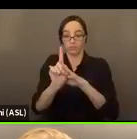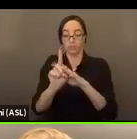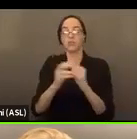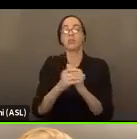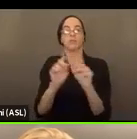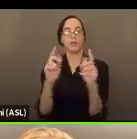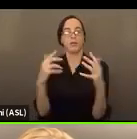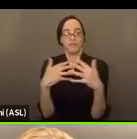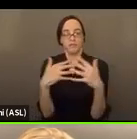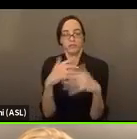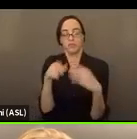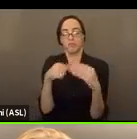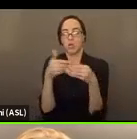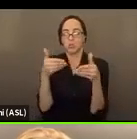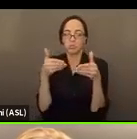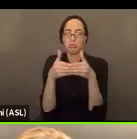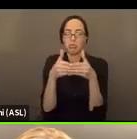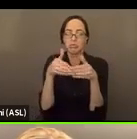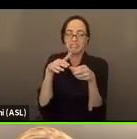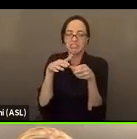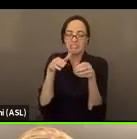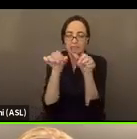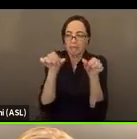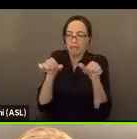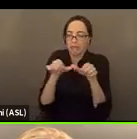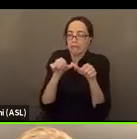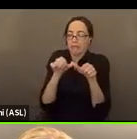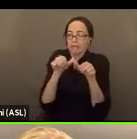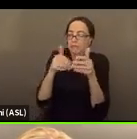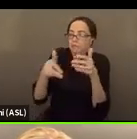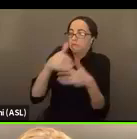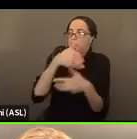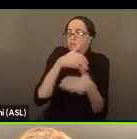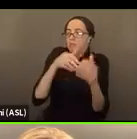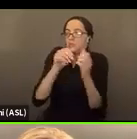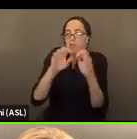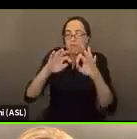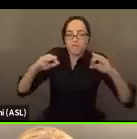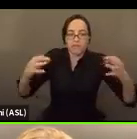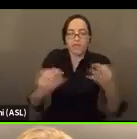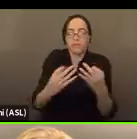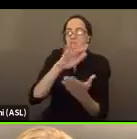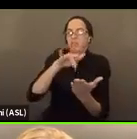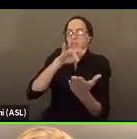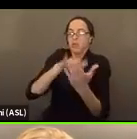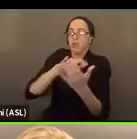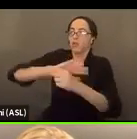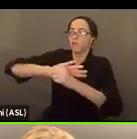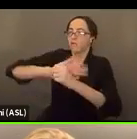close quarters with family amidst coved where can i evacuate to that is most safe